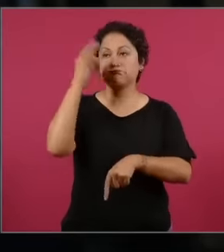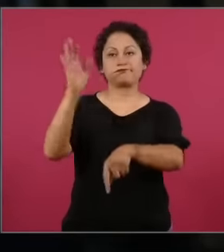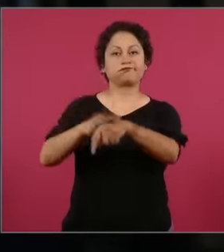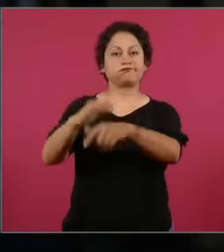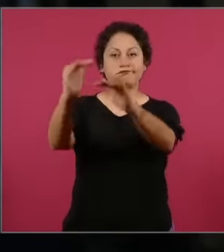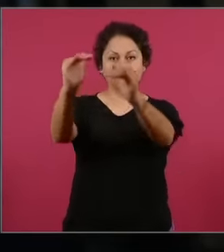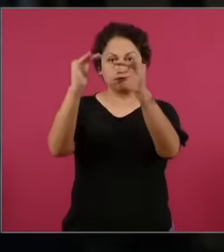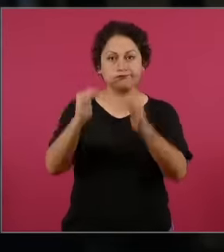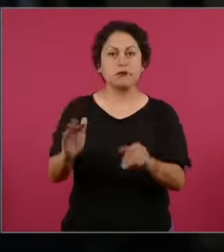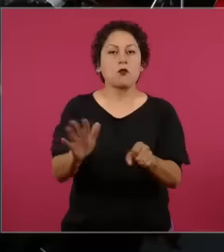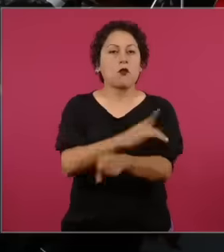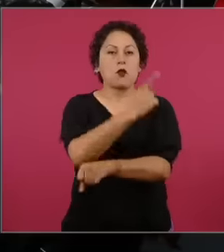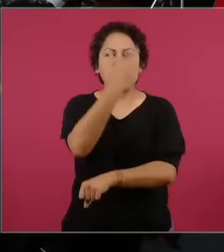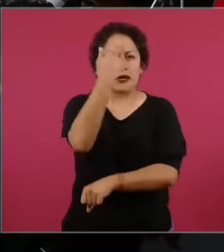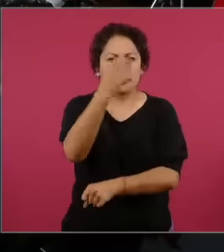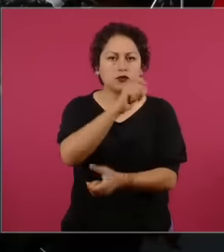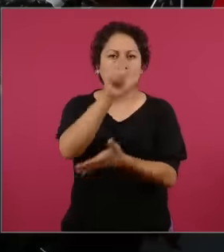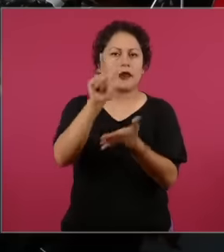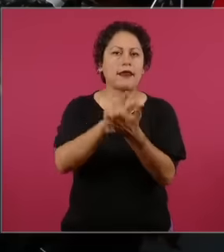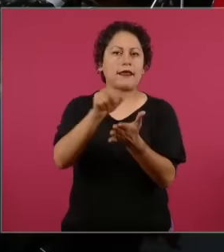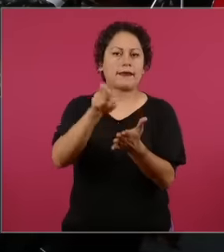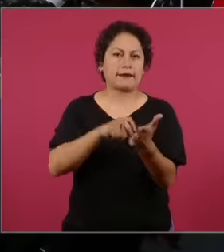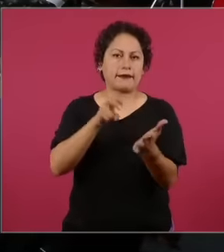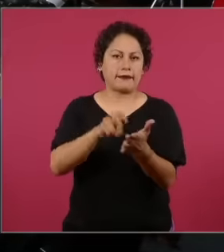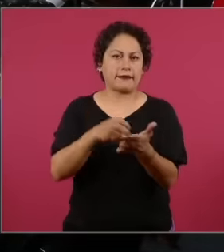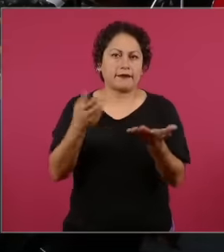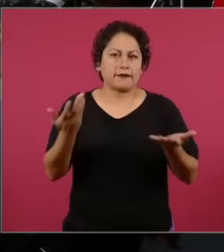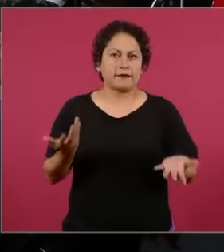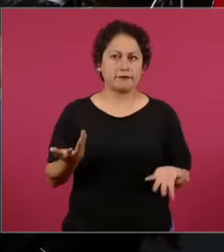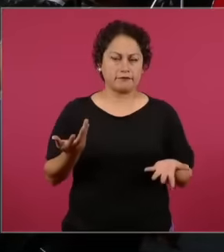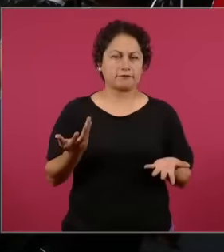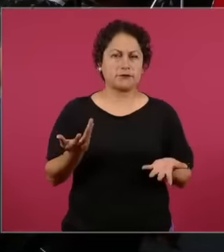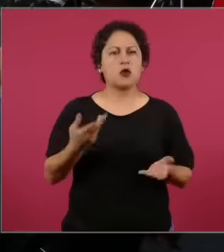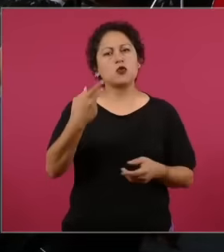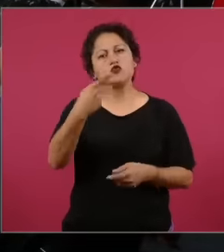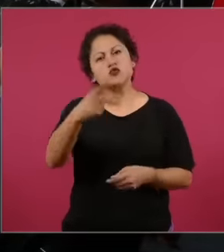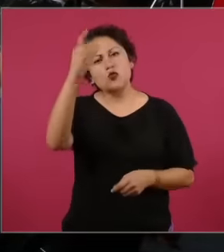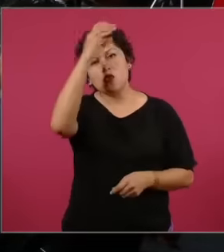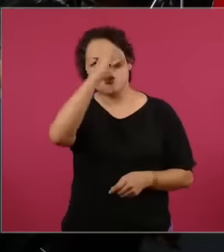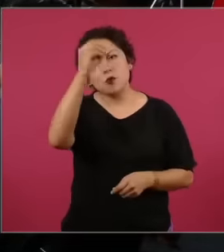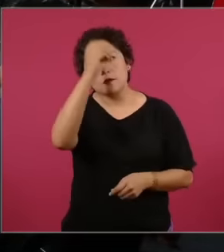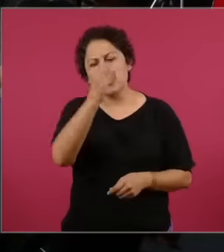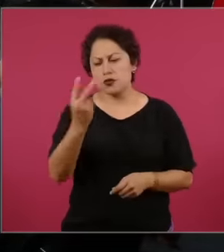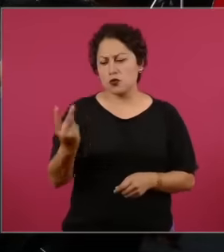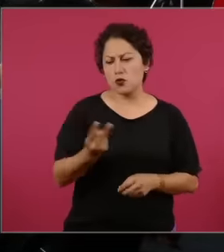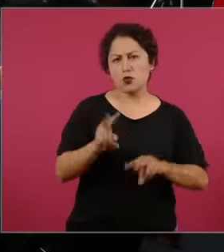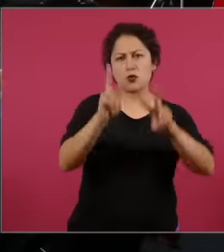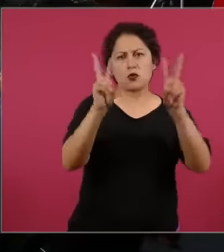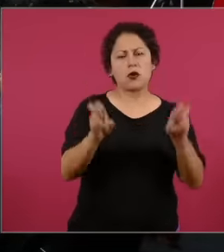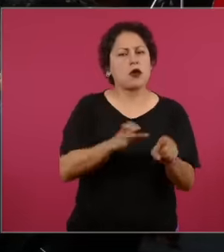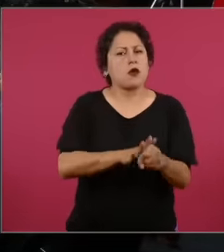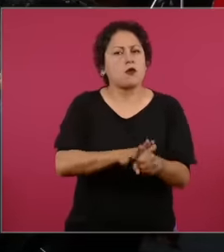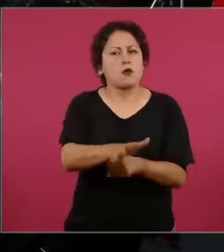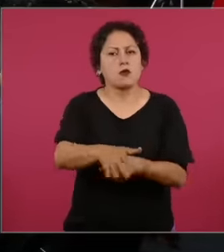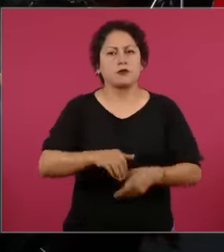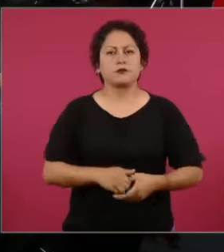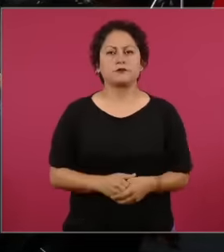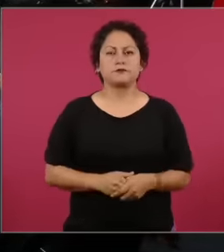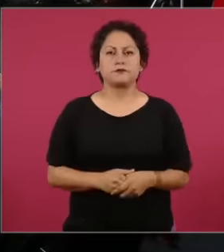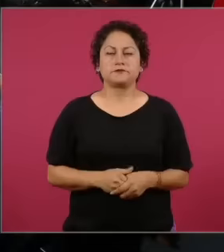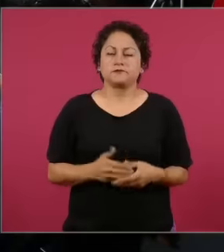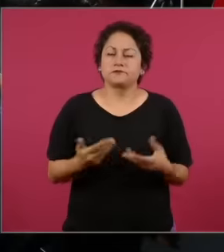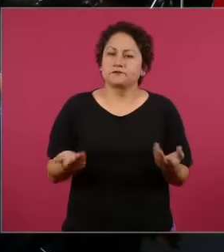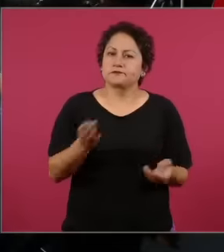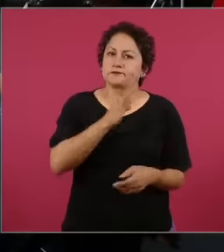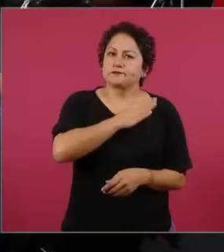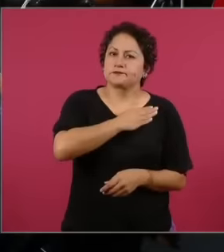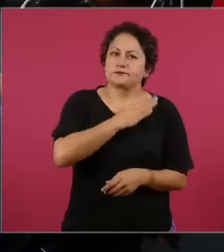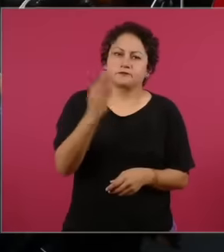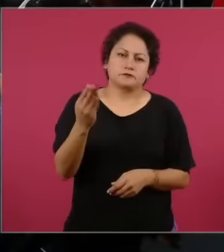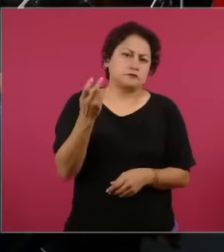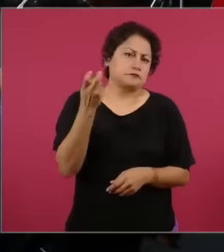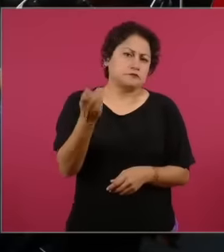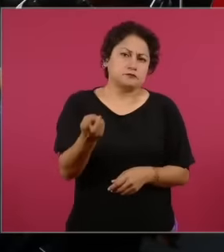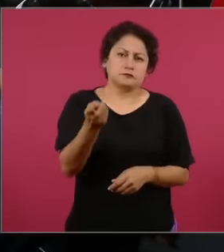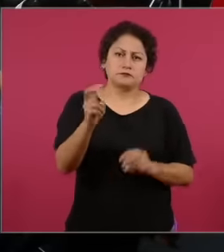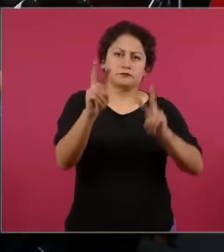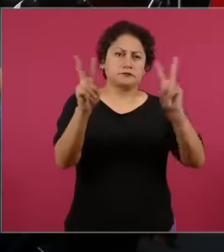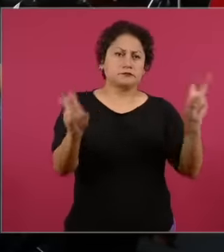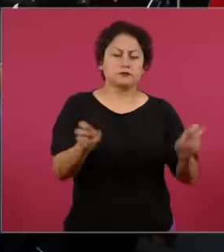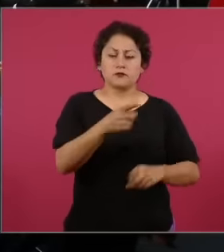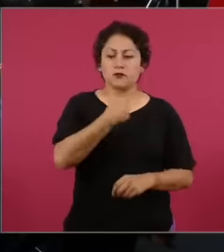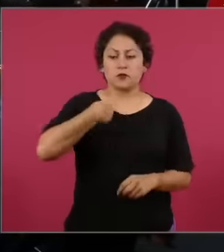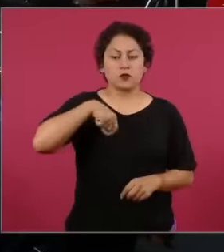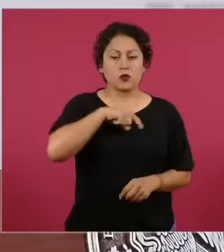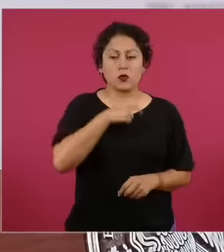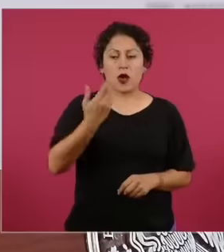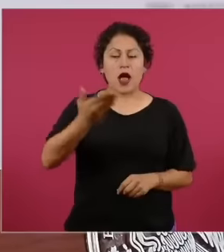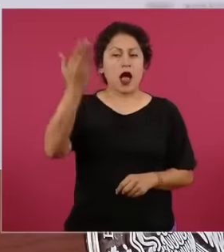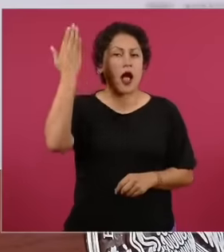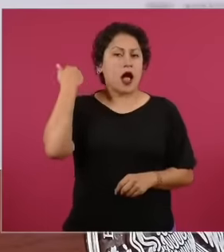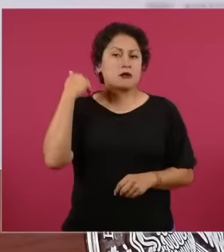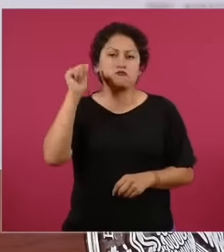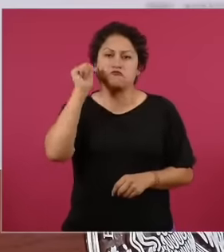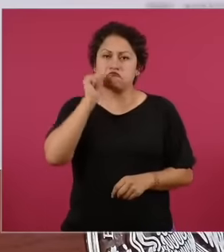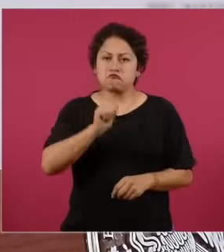What is your opinion This is good This is what we have always maintained before. These